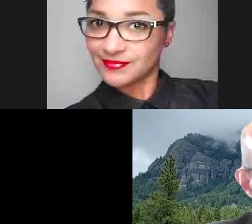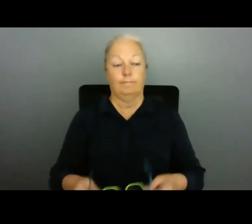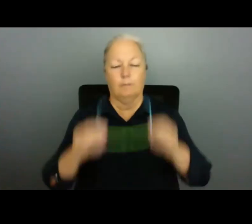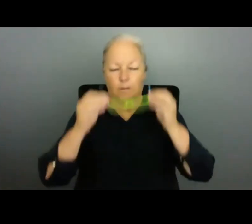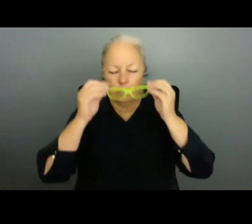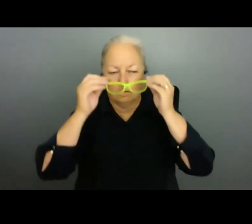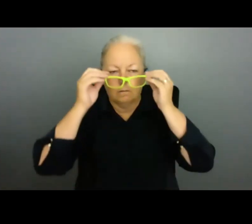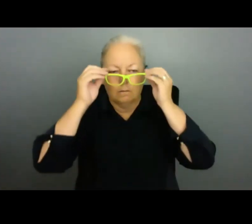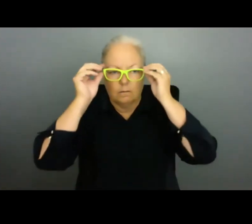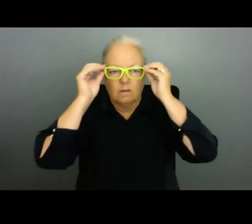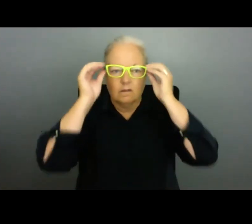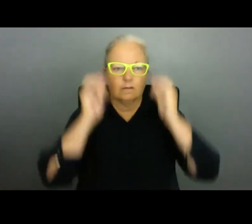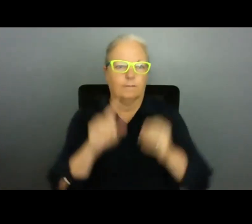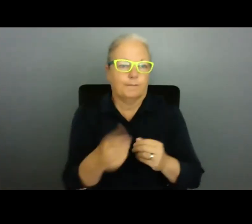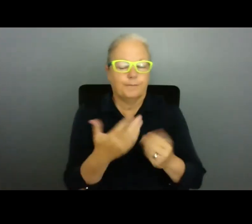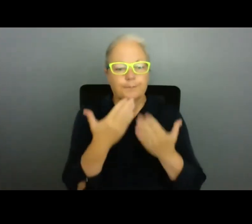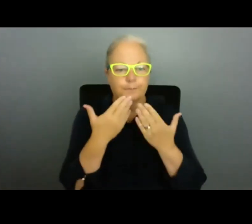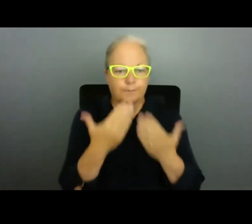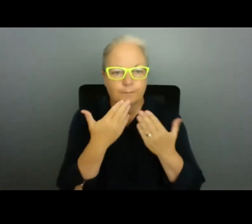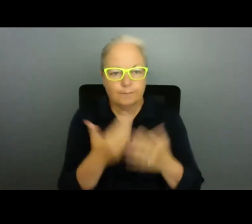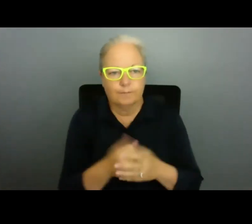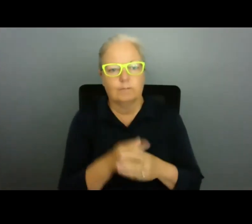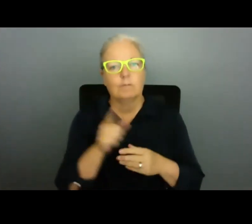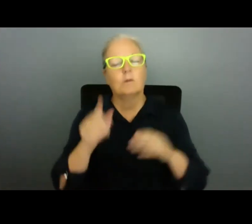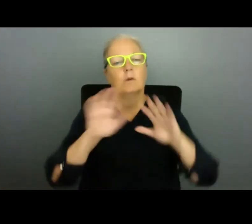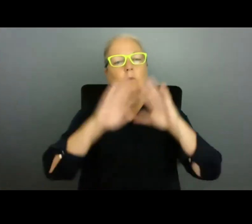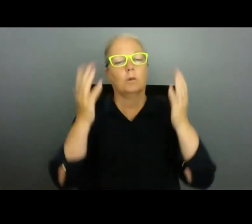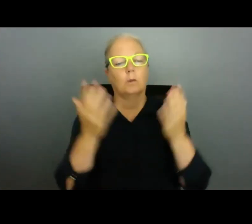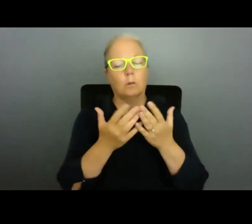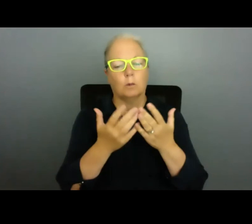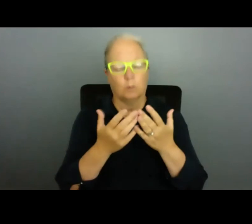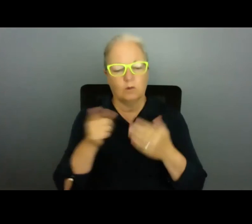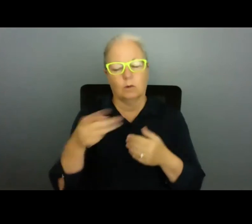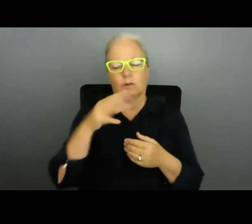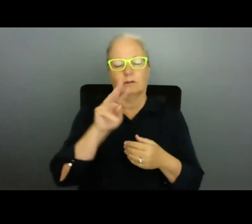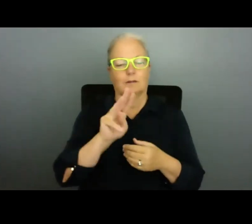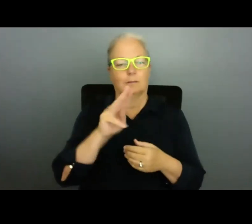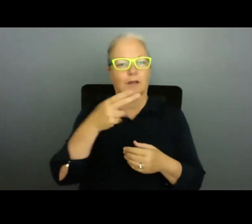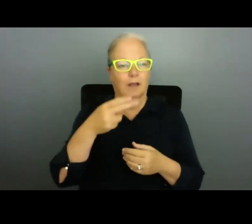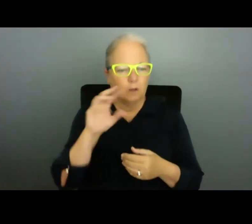said earlier in the world health organization you not only have a partner but a friend in this